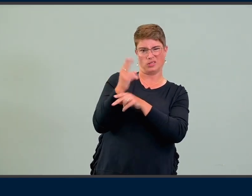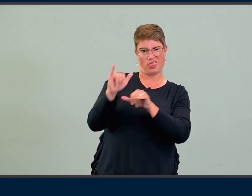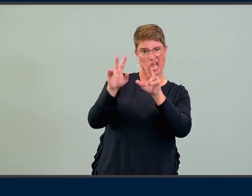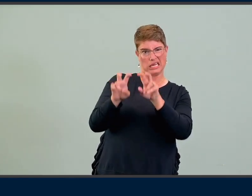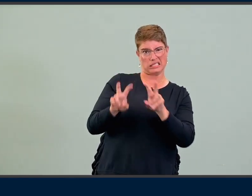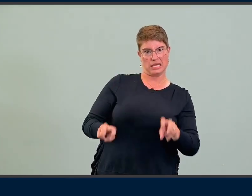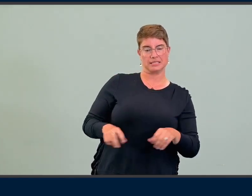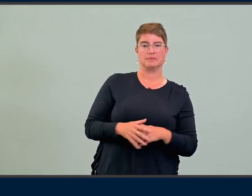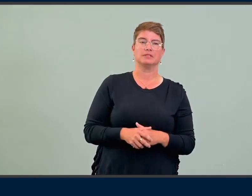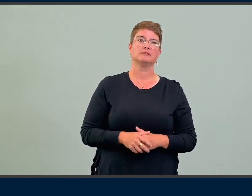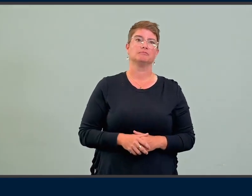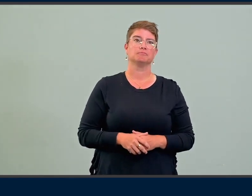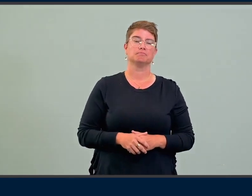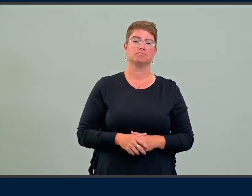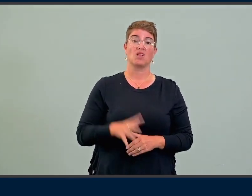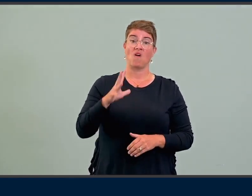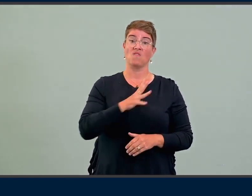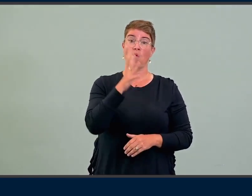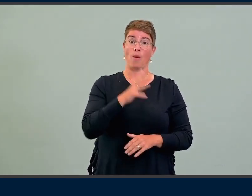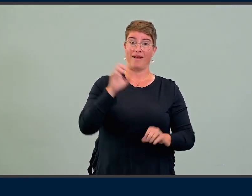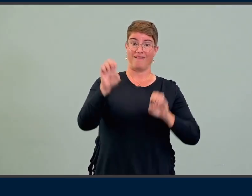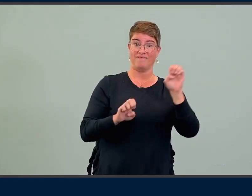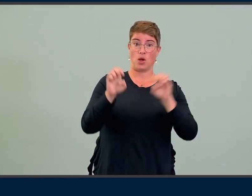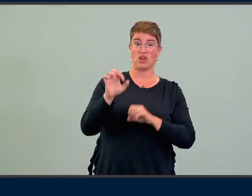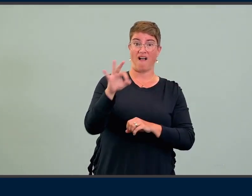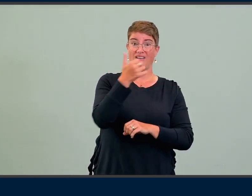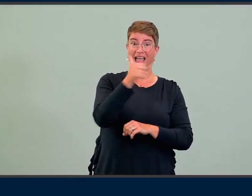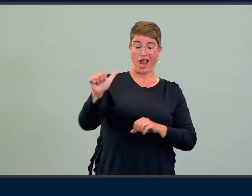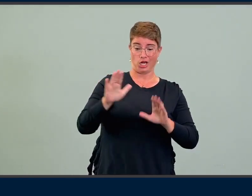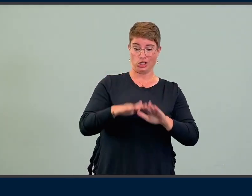REBECCA LOZAR >> Now we're going to discuss who could use VCSL. It's a formal evaluation